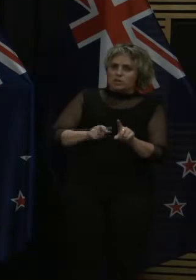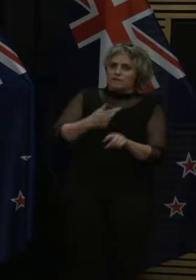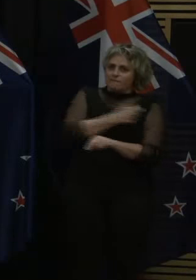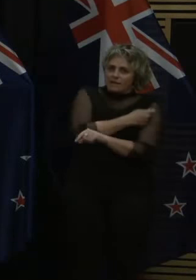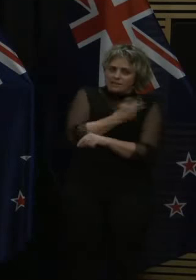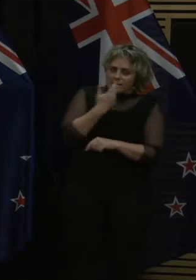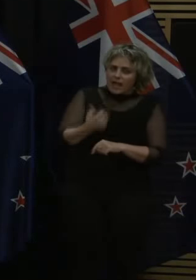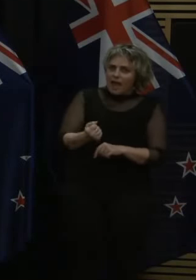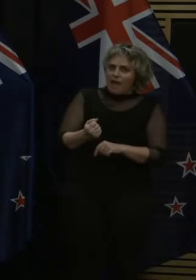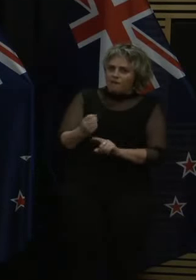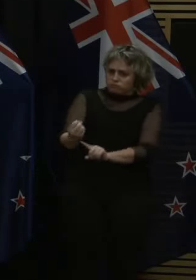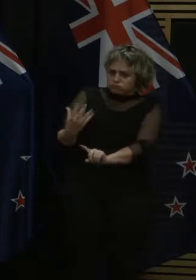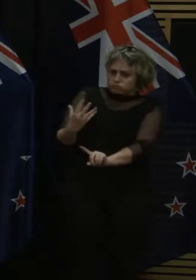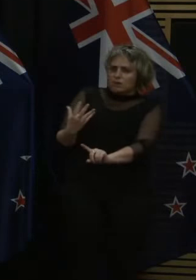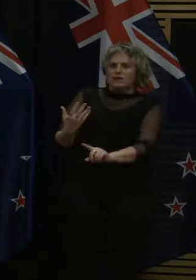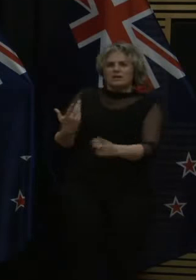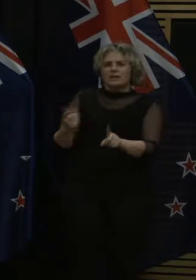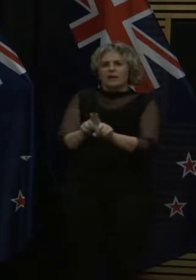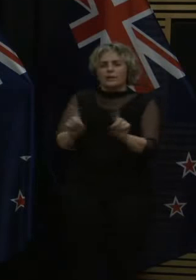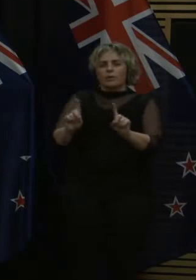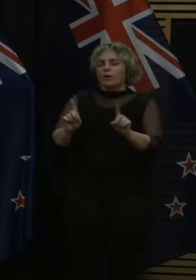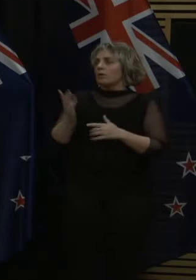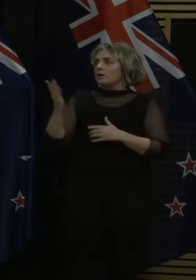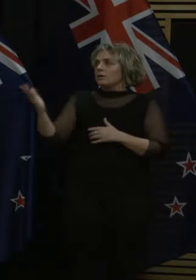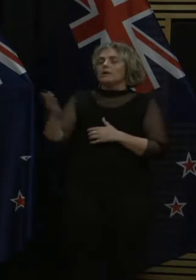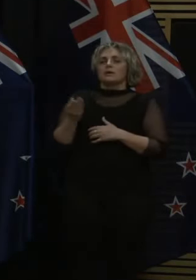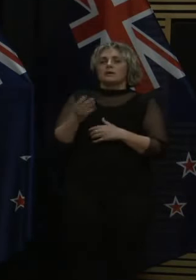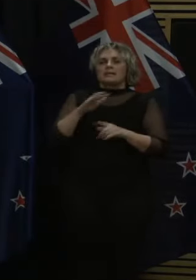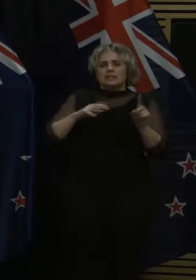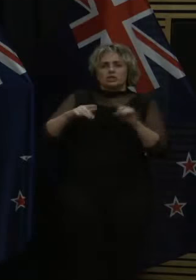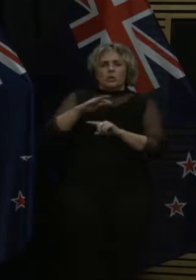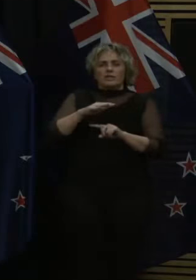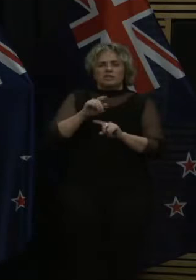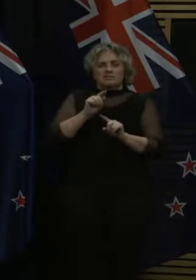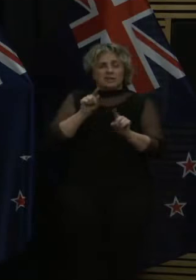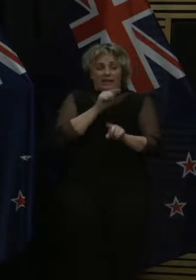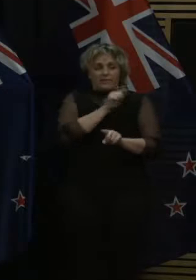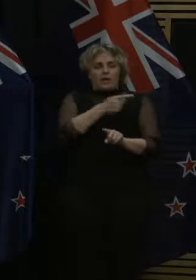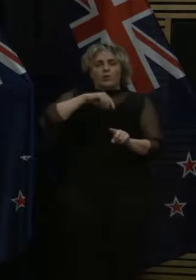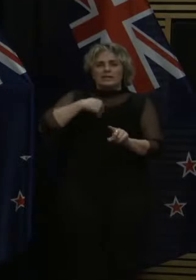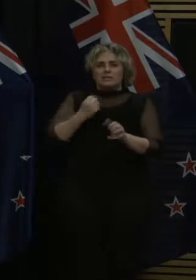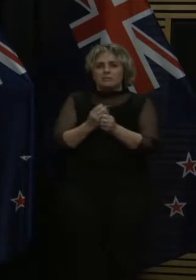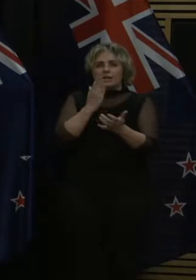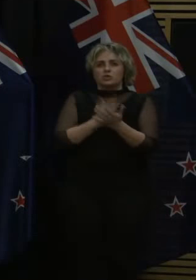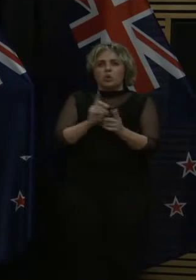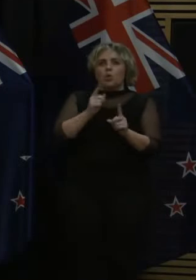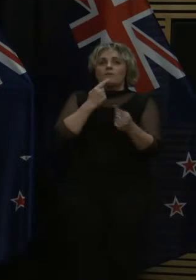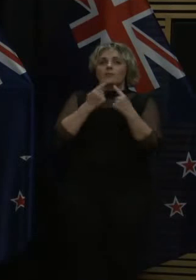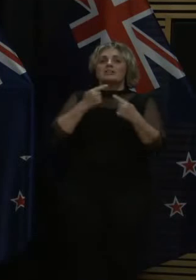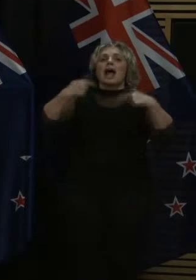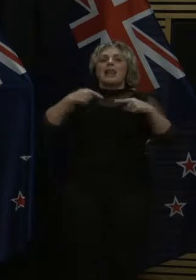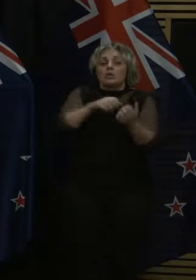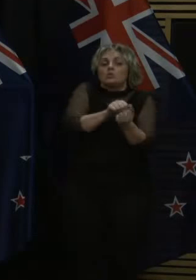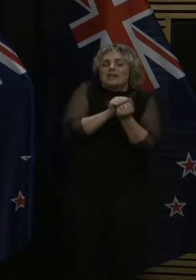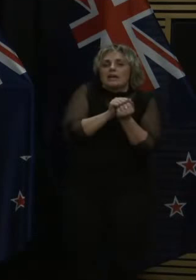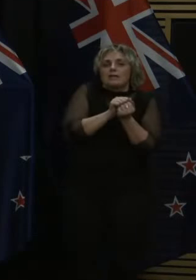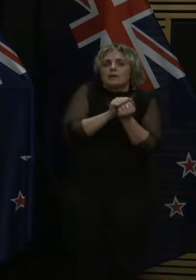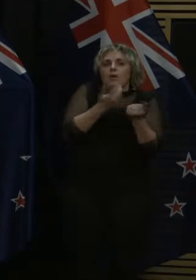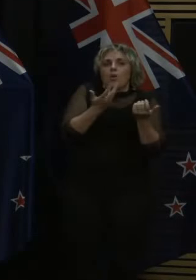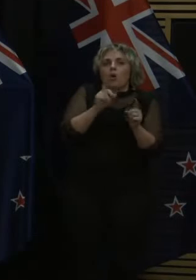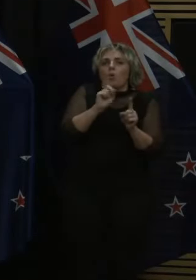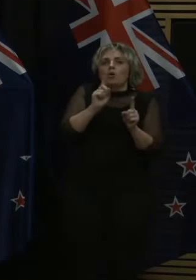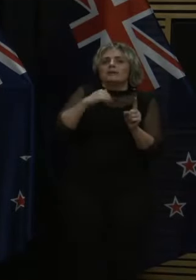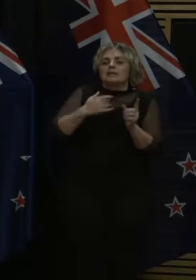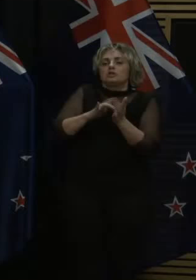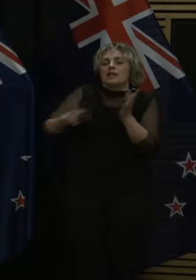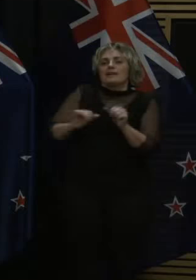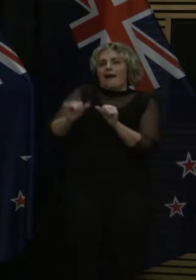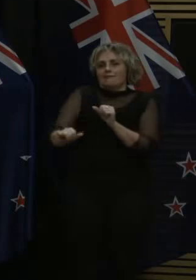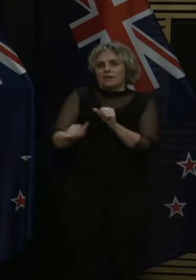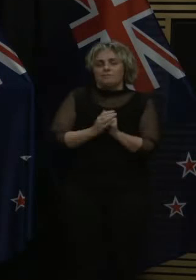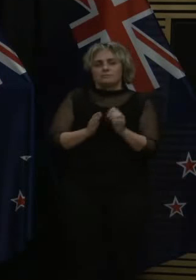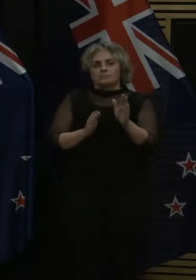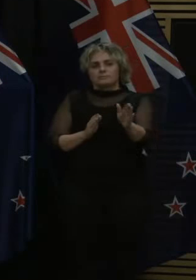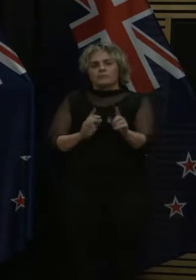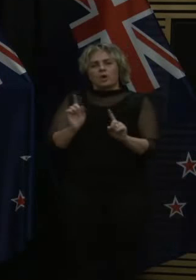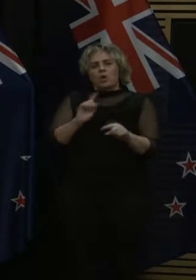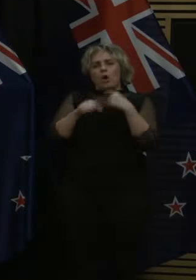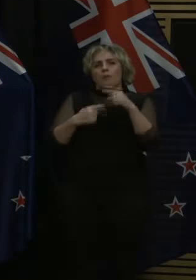to it saying this person is